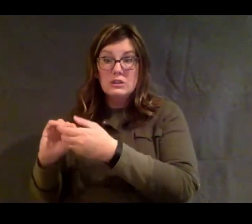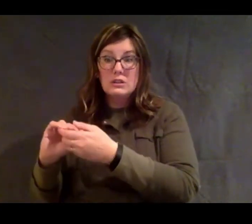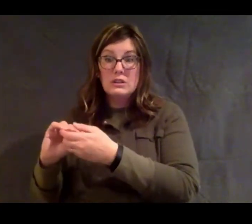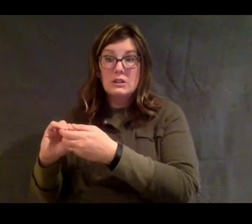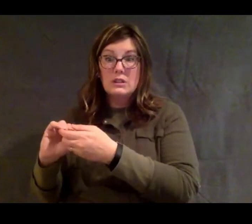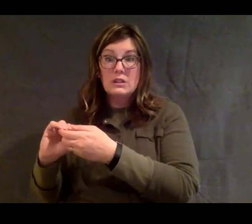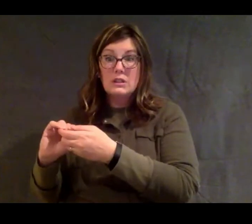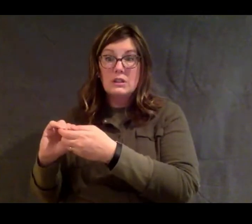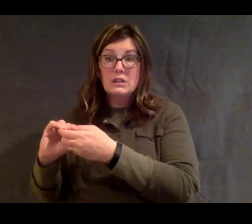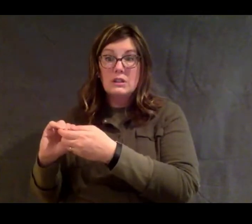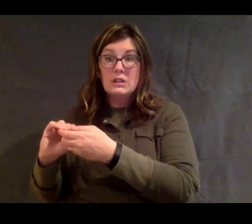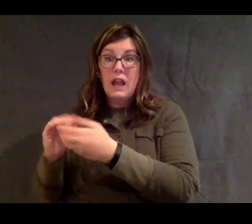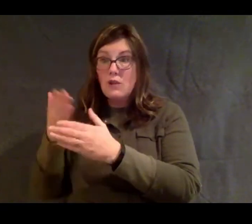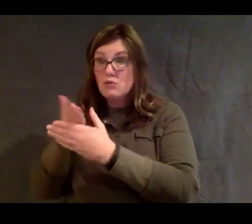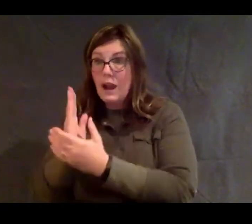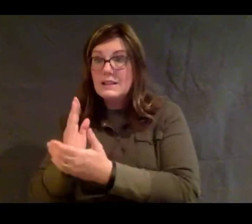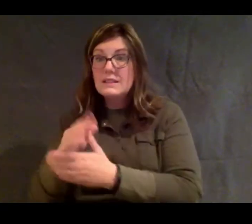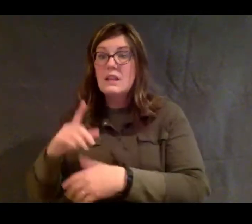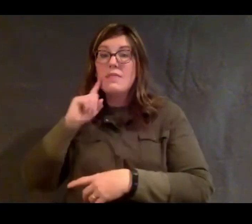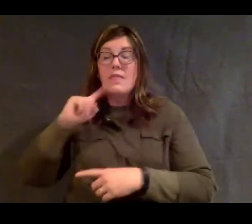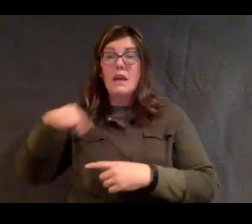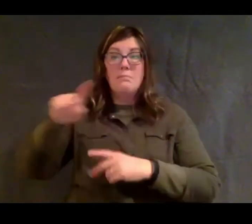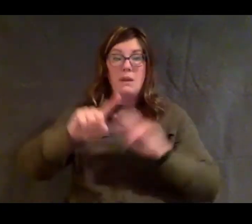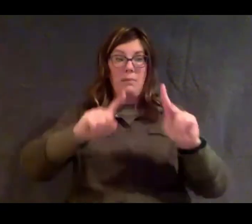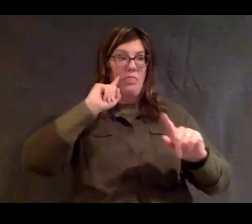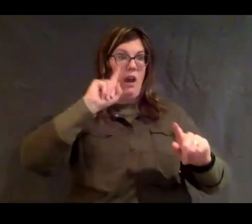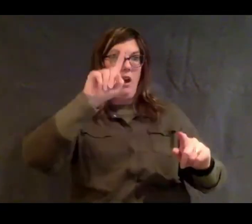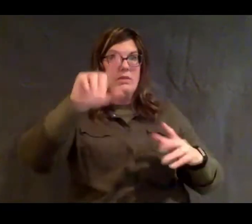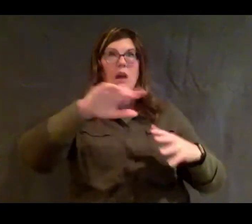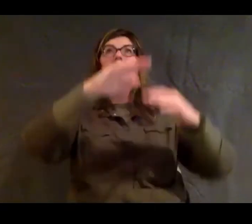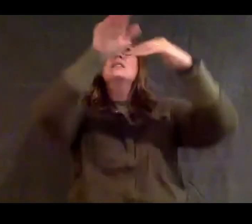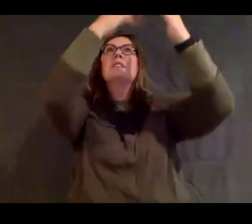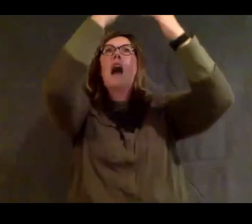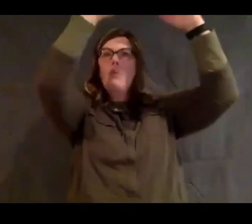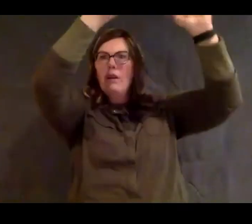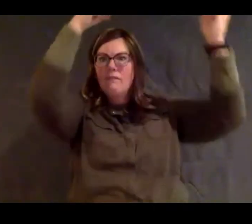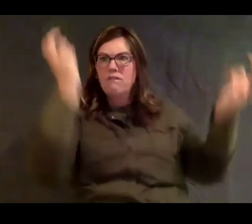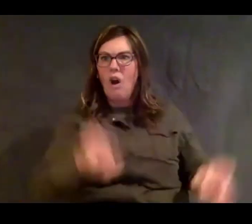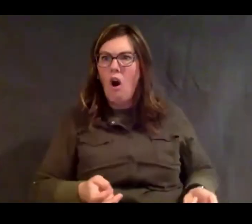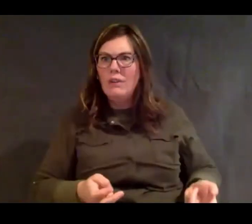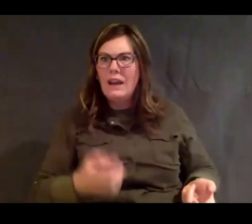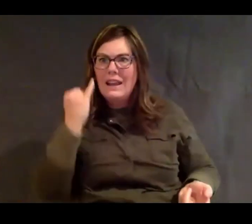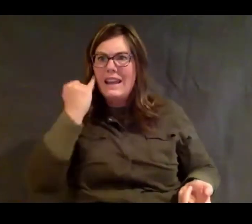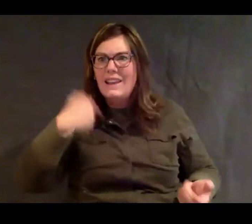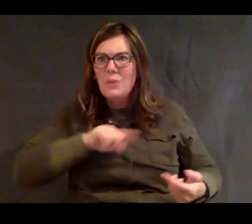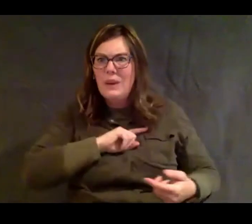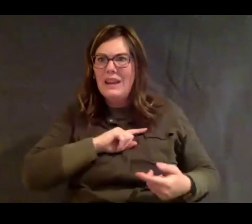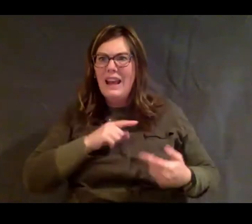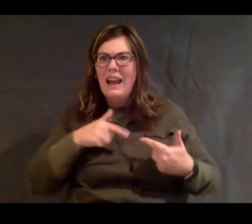would literally drop out and fall down and meet the earth if we allowed queer folks to have access